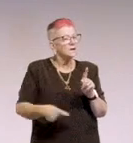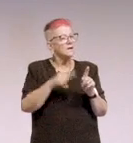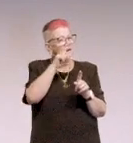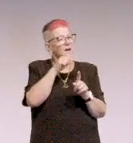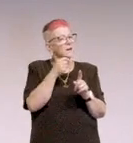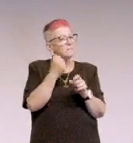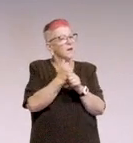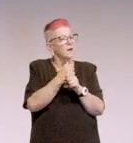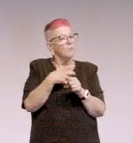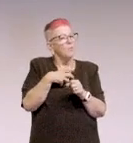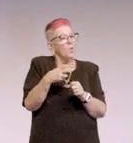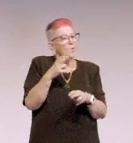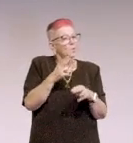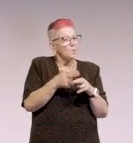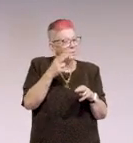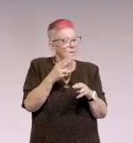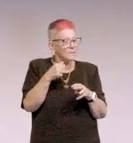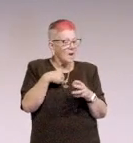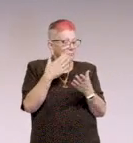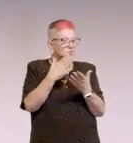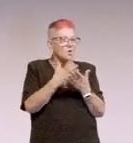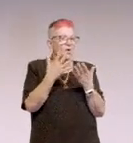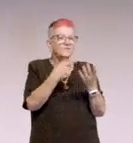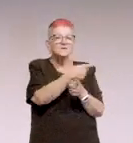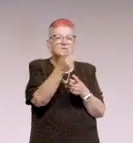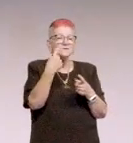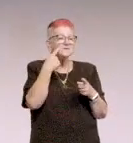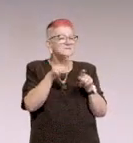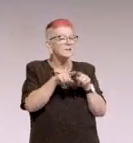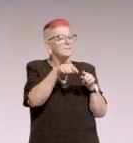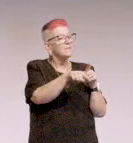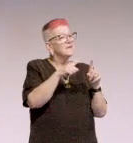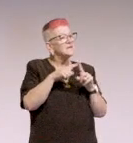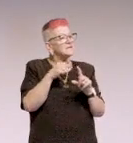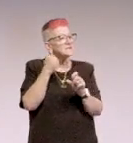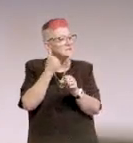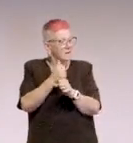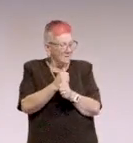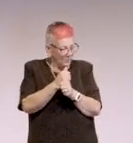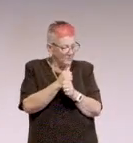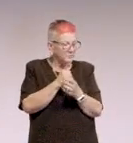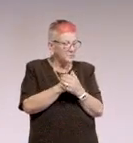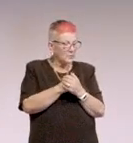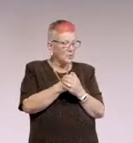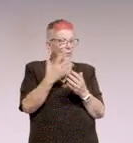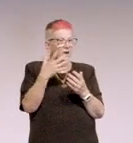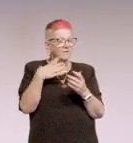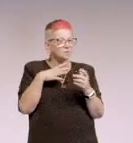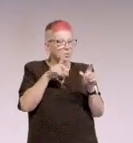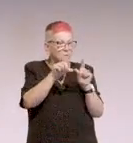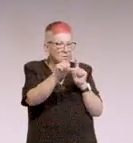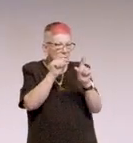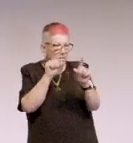LSN is an example where you have to sell a country name, and what